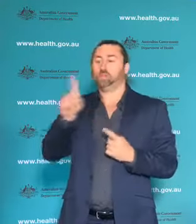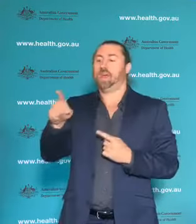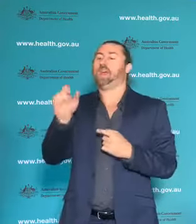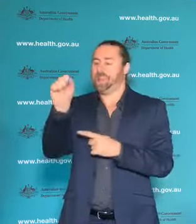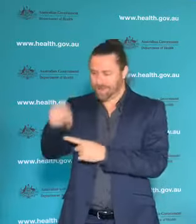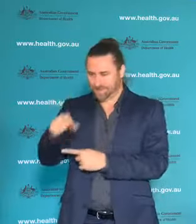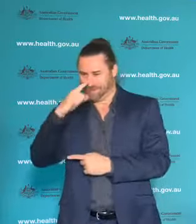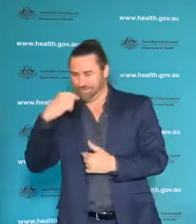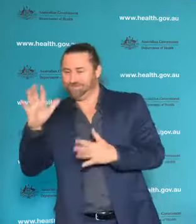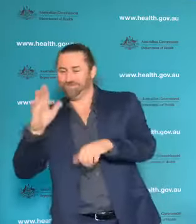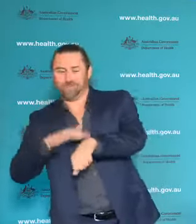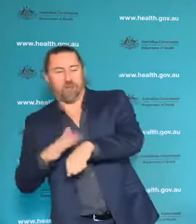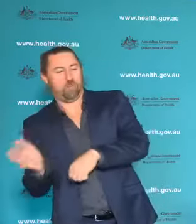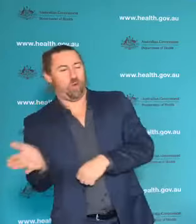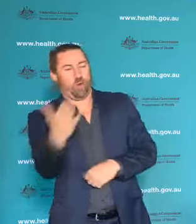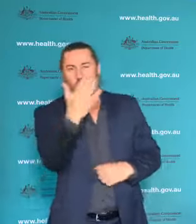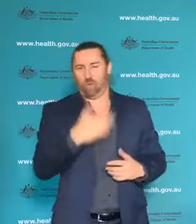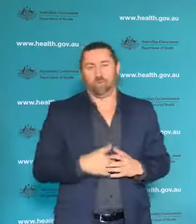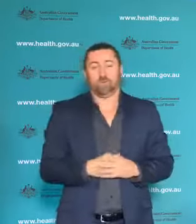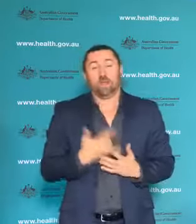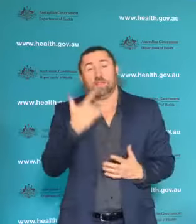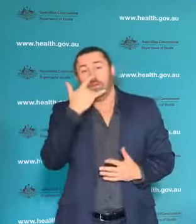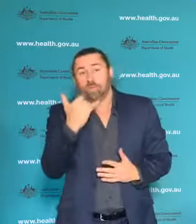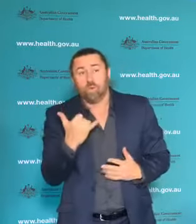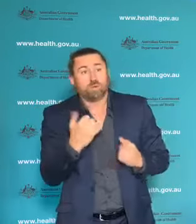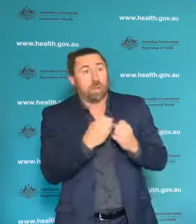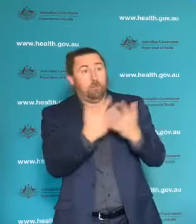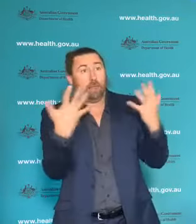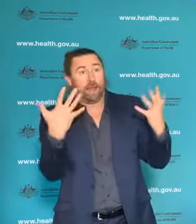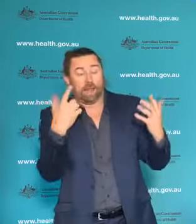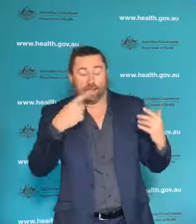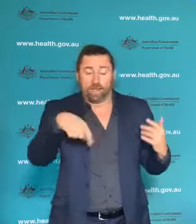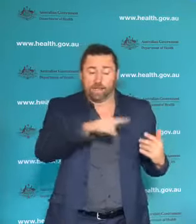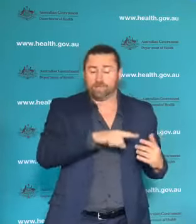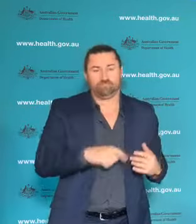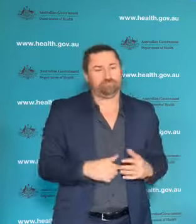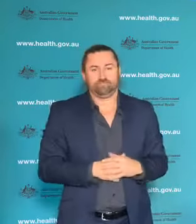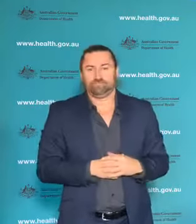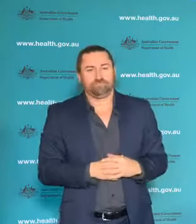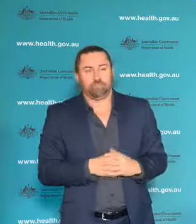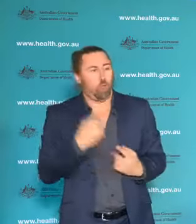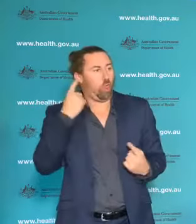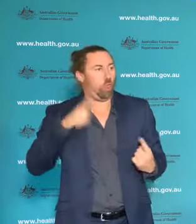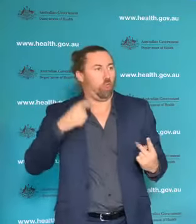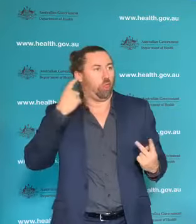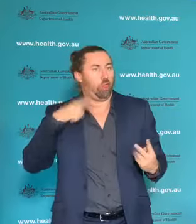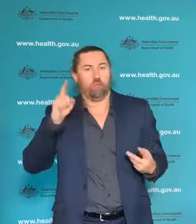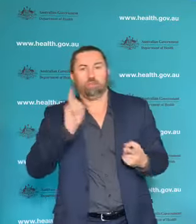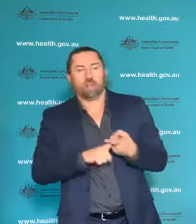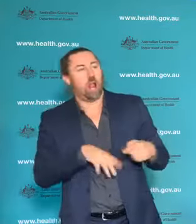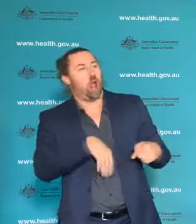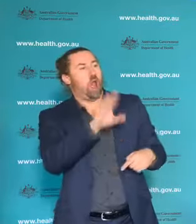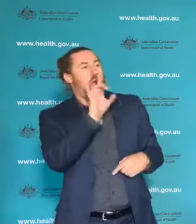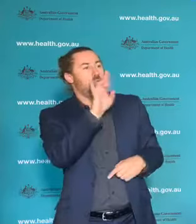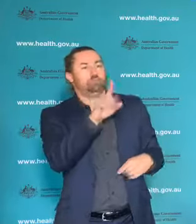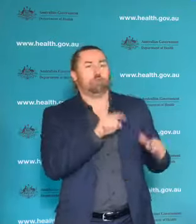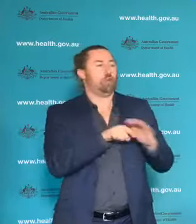Unfortunately we have seen though, a number of people who have breached the isolation orders. Whether we need to move